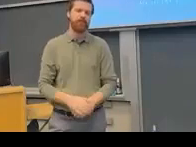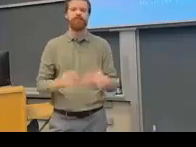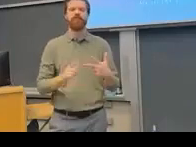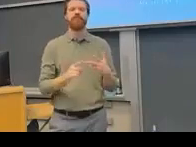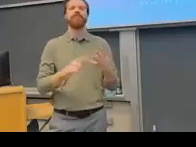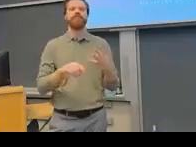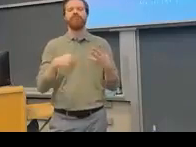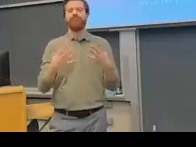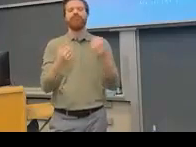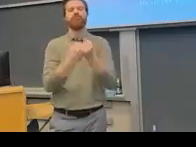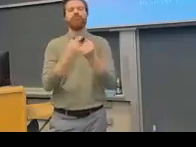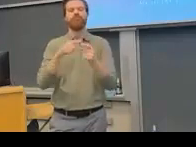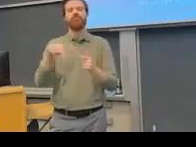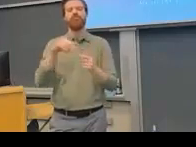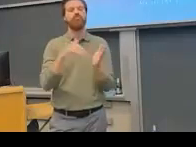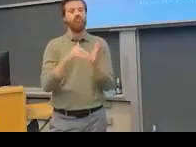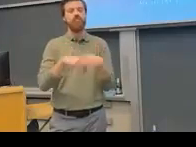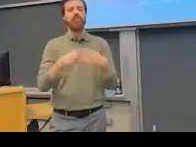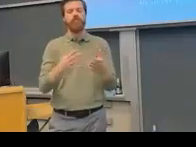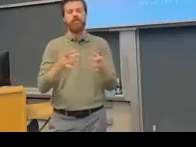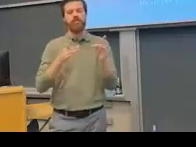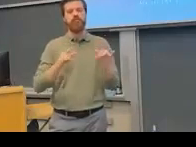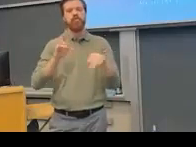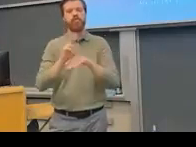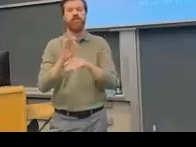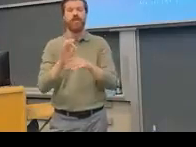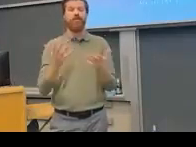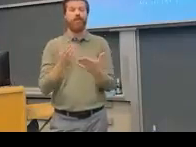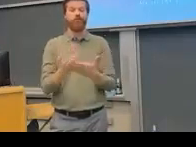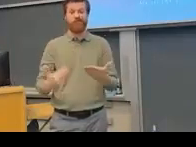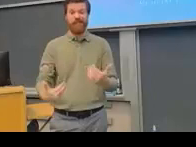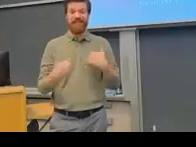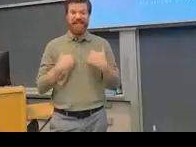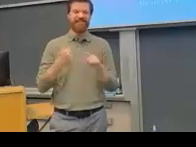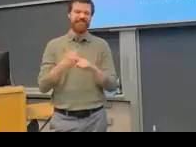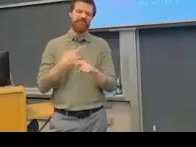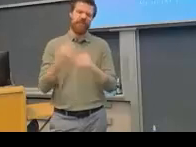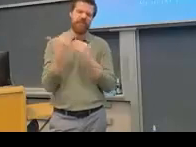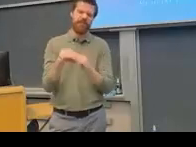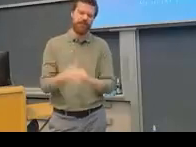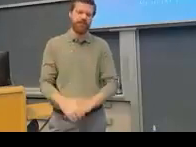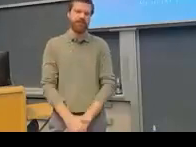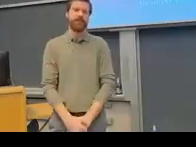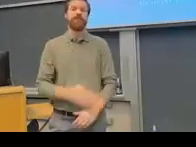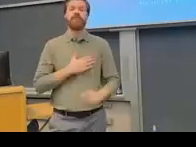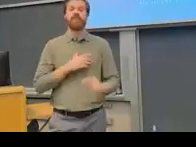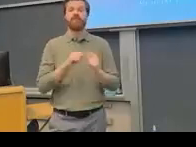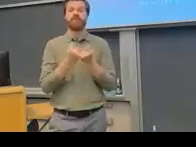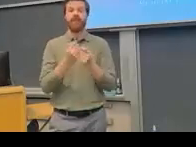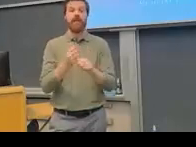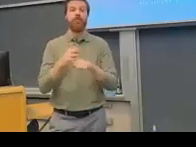providers and providing efficient use of limited resources uh my team gets re referrals from all